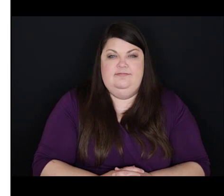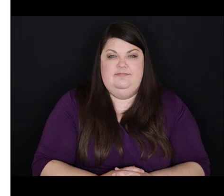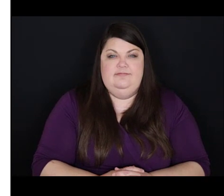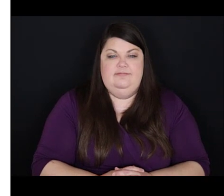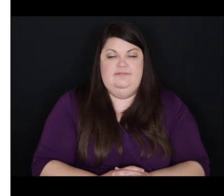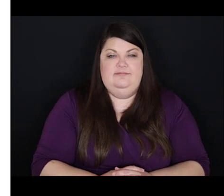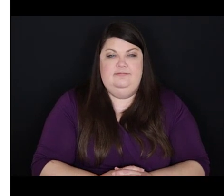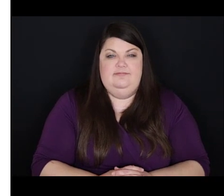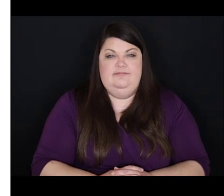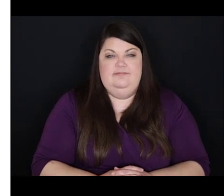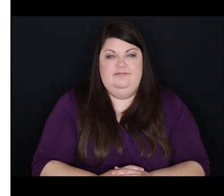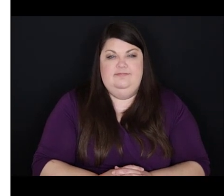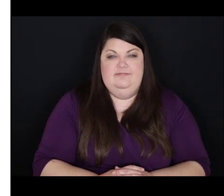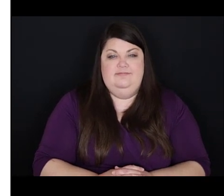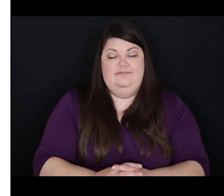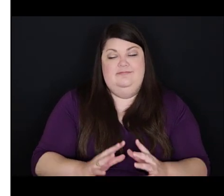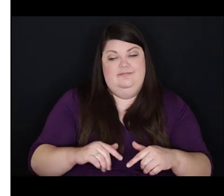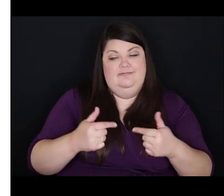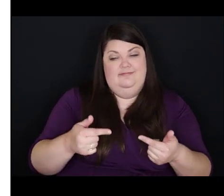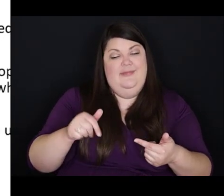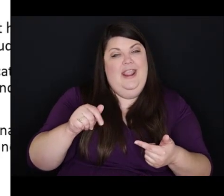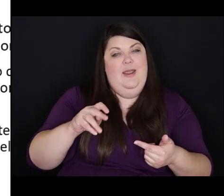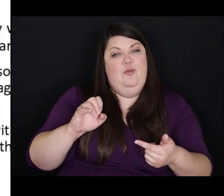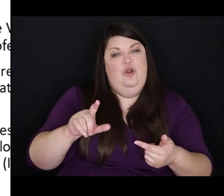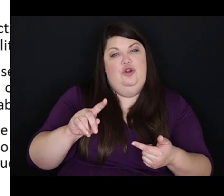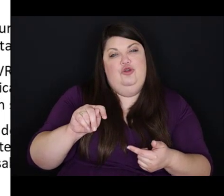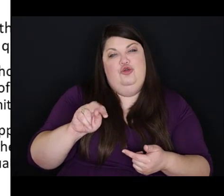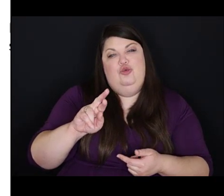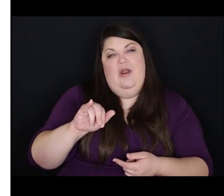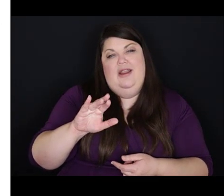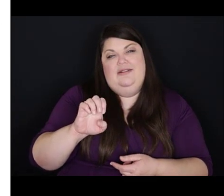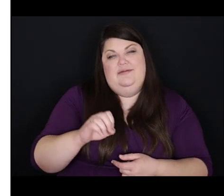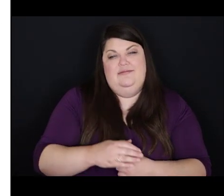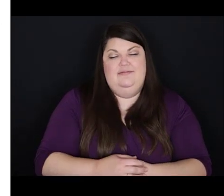Next you will hear from April Trice. [April] Thank you, Shelley.